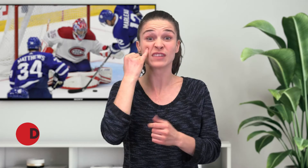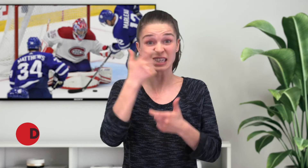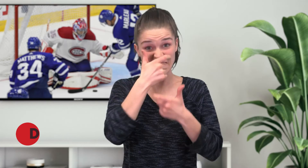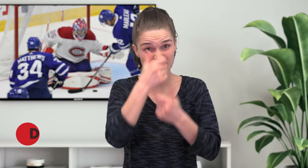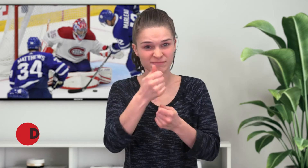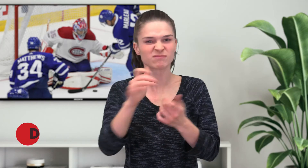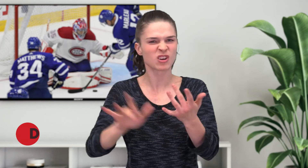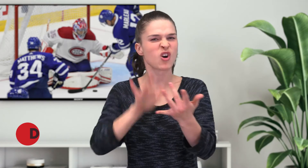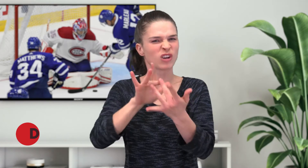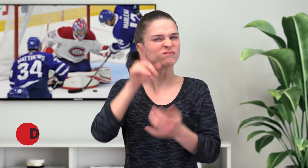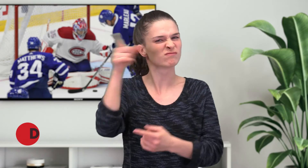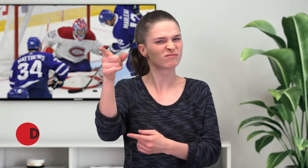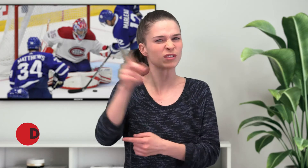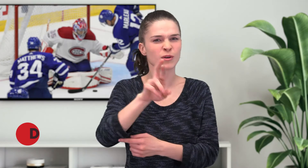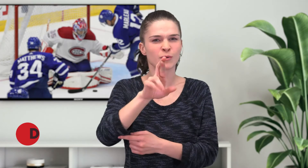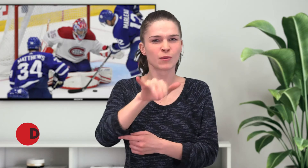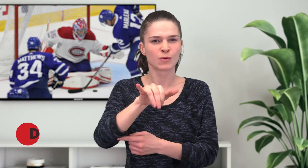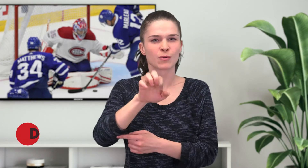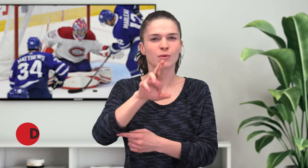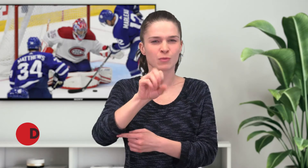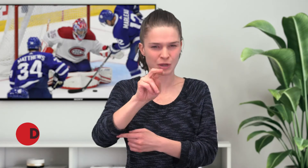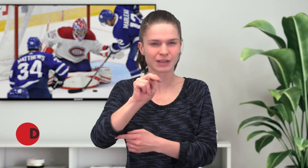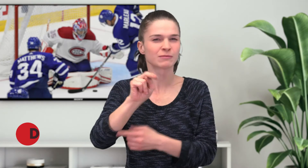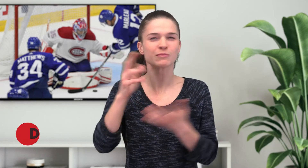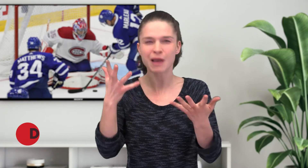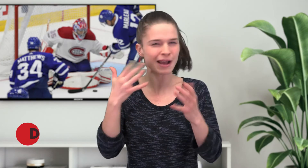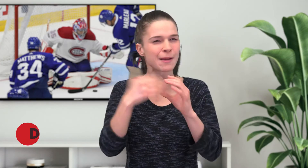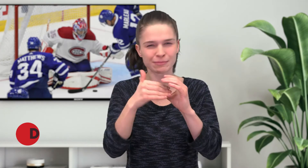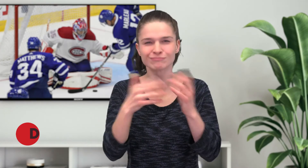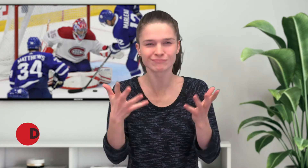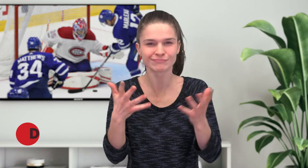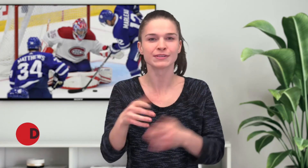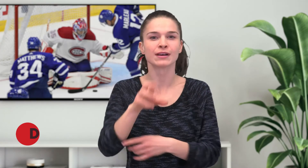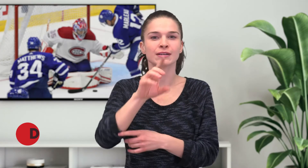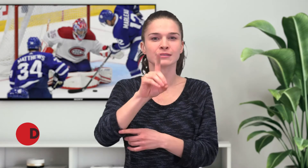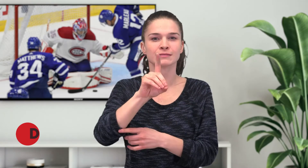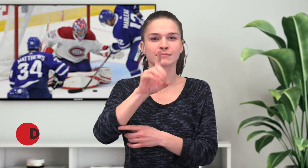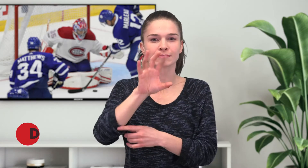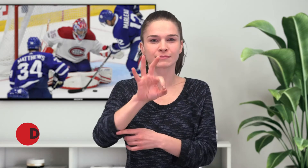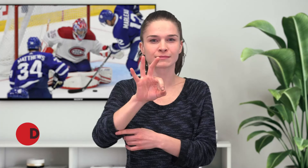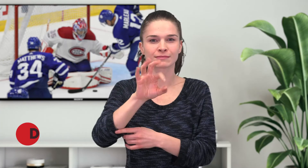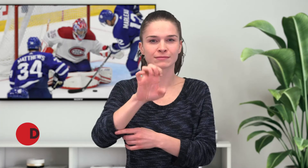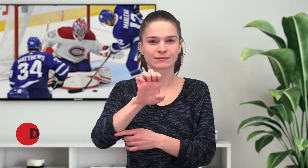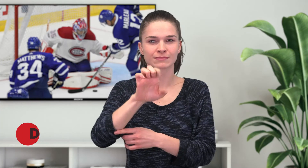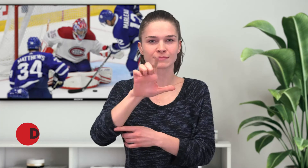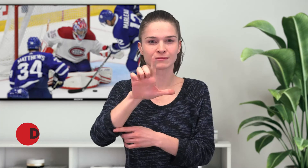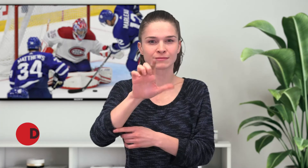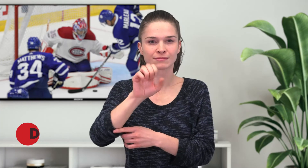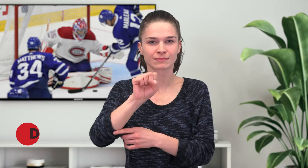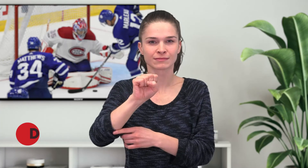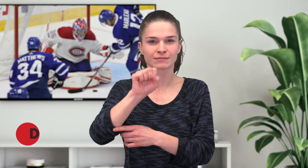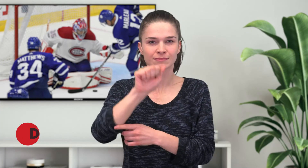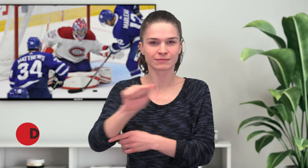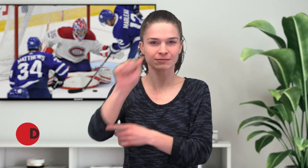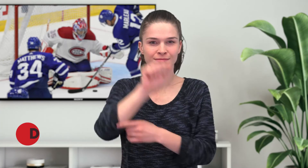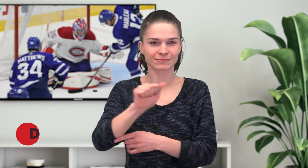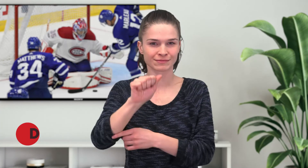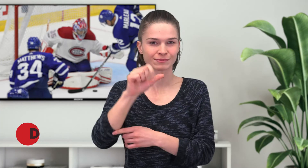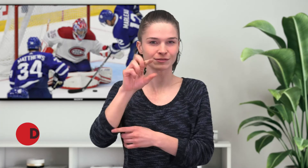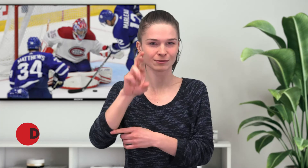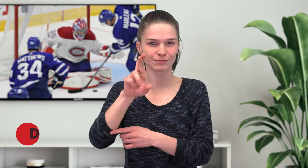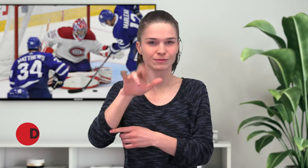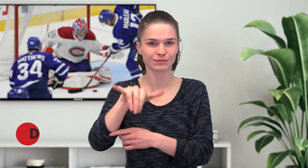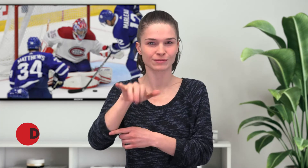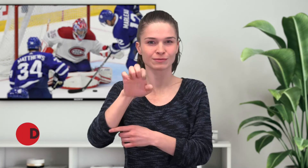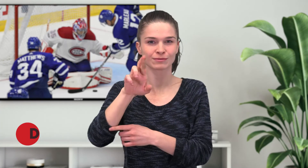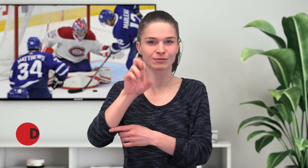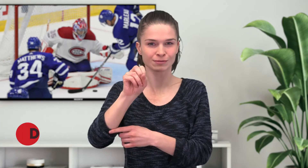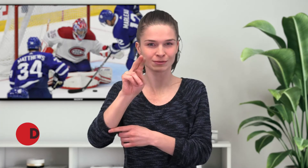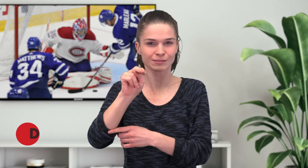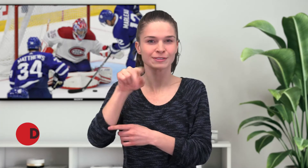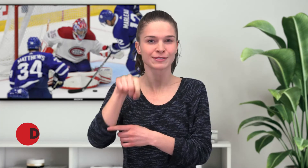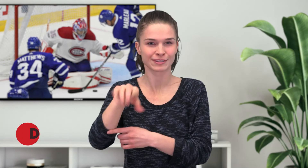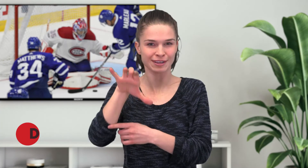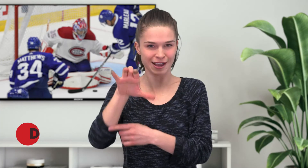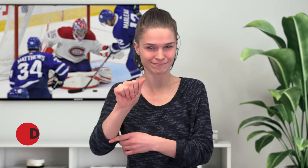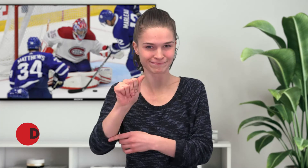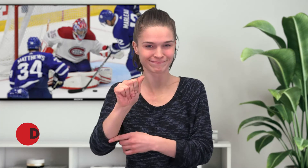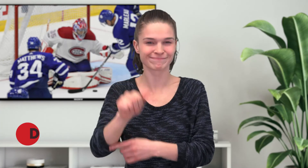If you are interested, contact Ryerson at dfels@ryerson.ca.